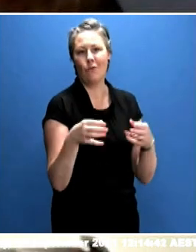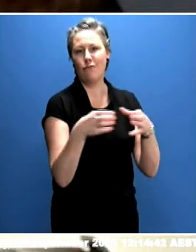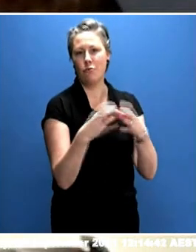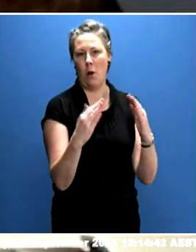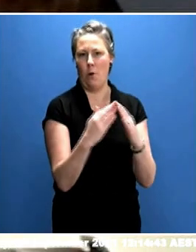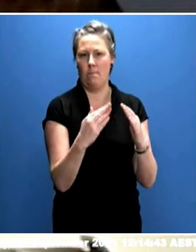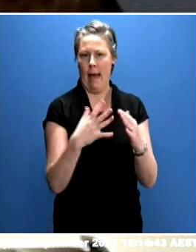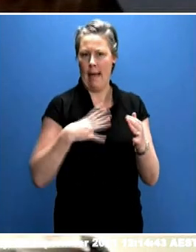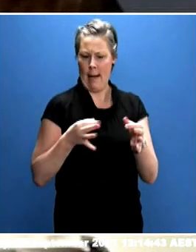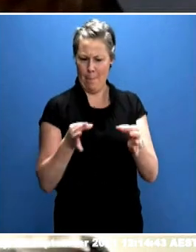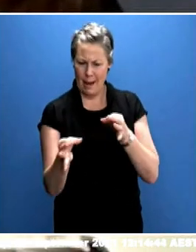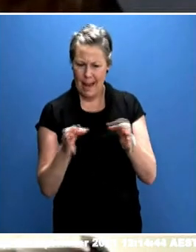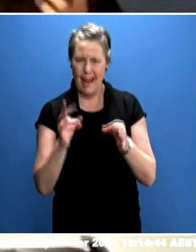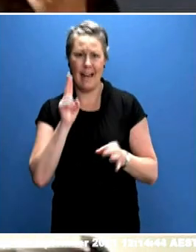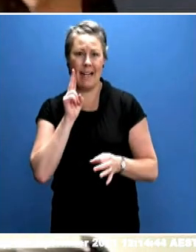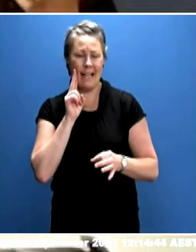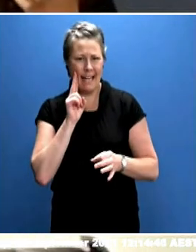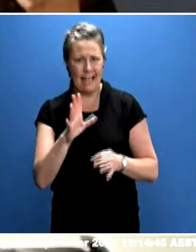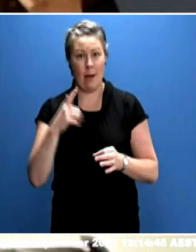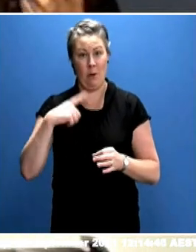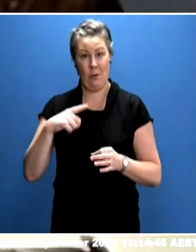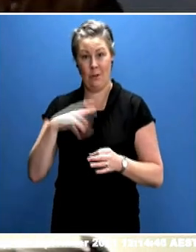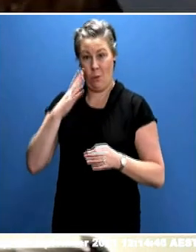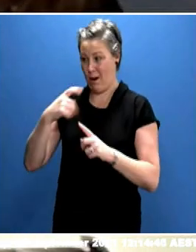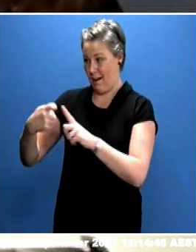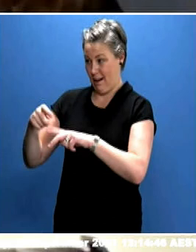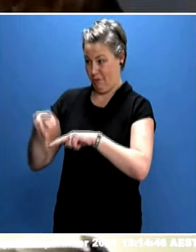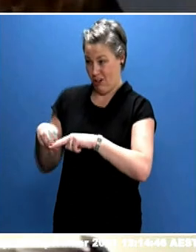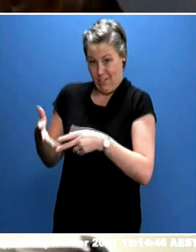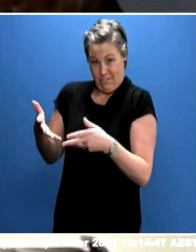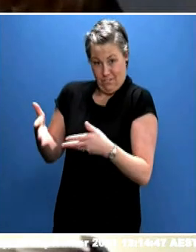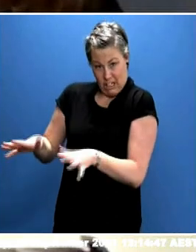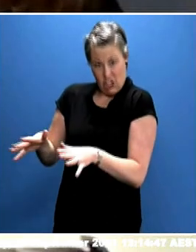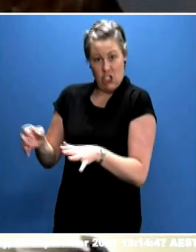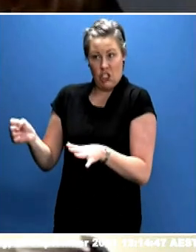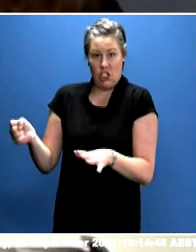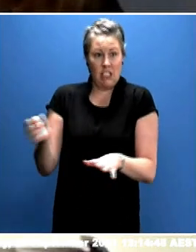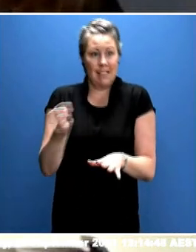What we see is when kids leave Kath French is that there's a lack of support